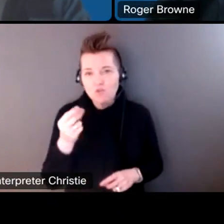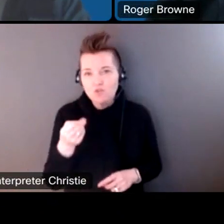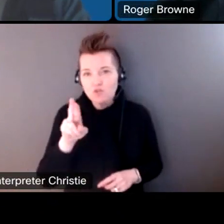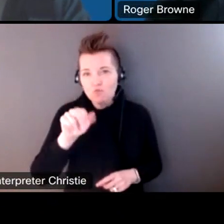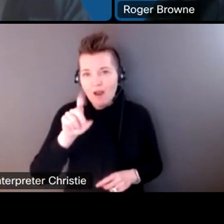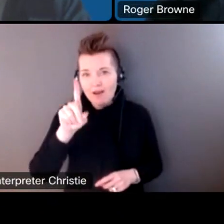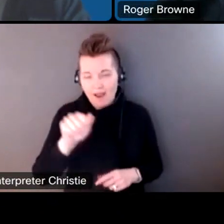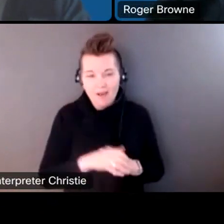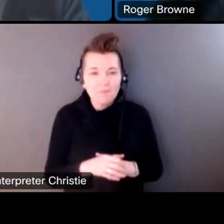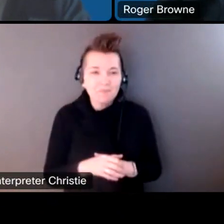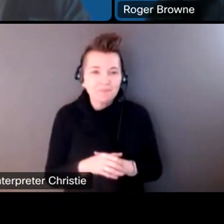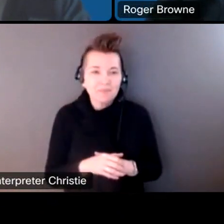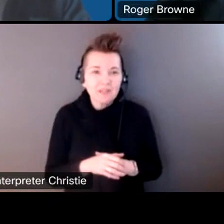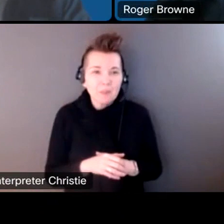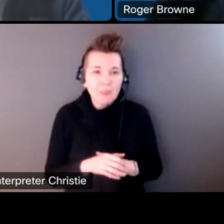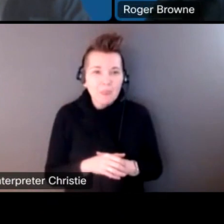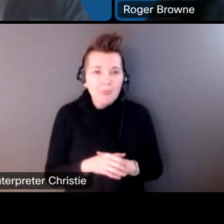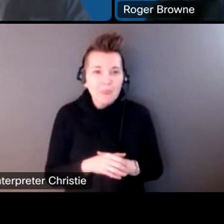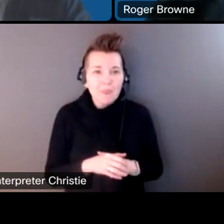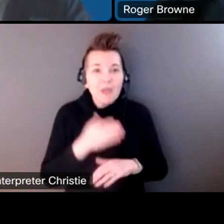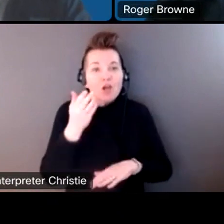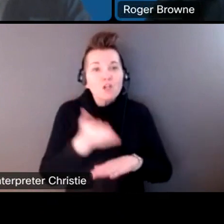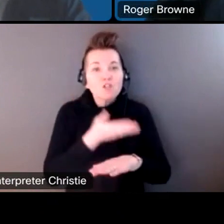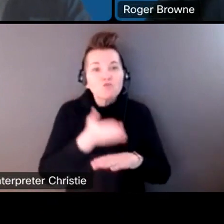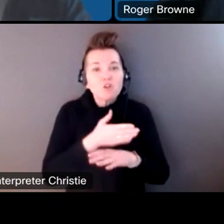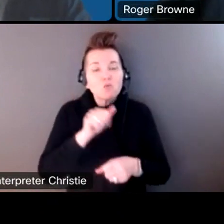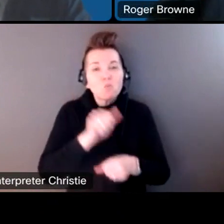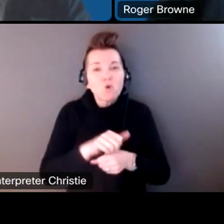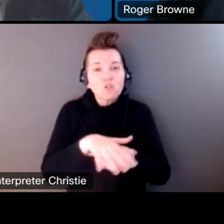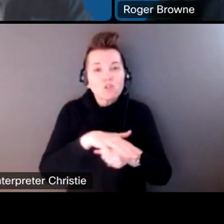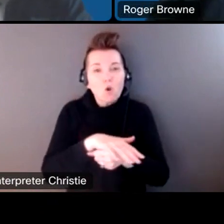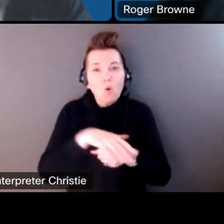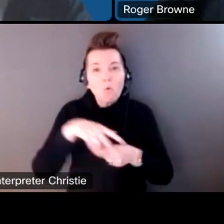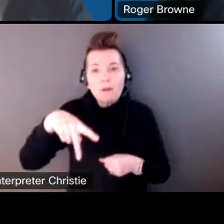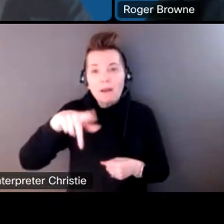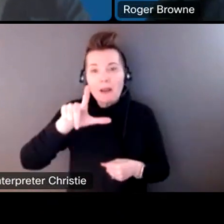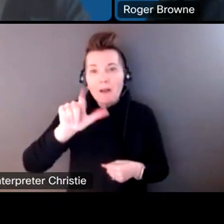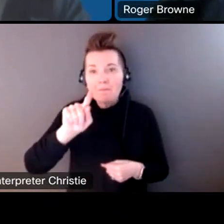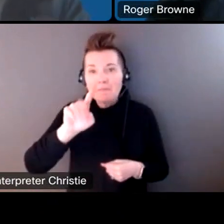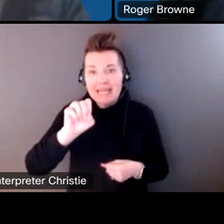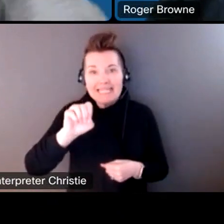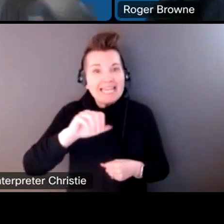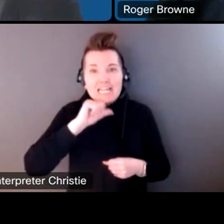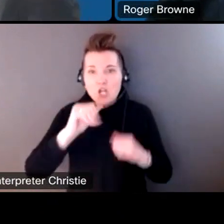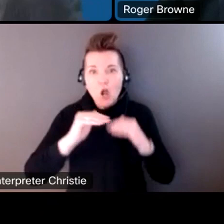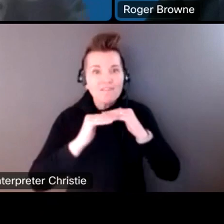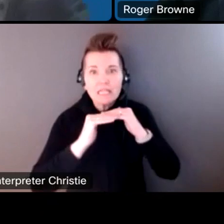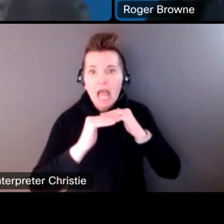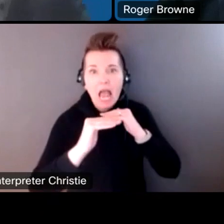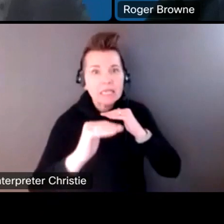to the big steel plates on construction work zone streets? These plates aren't fleshed with the street, creating an additional hazard for cyclists